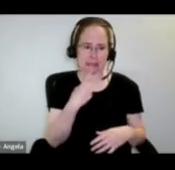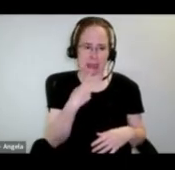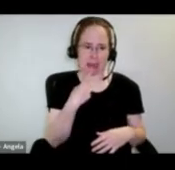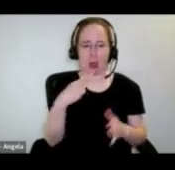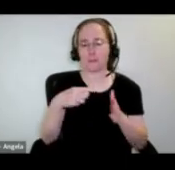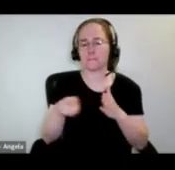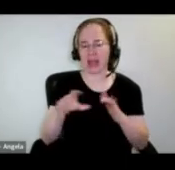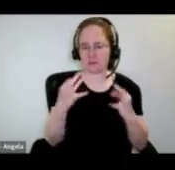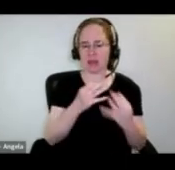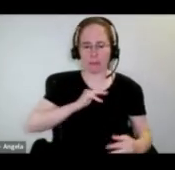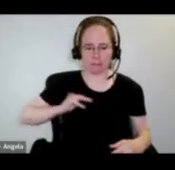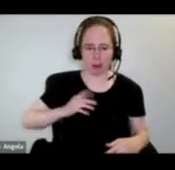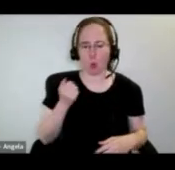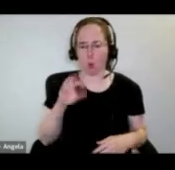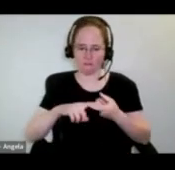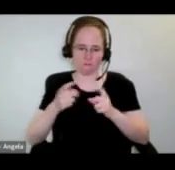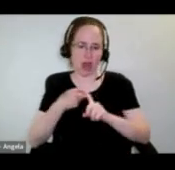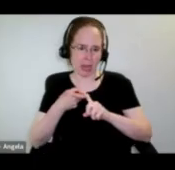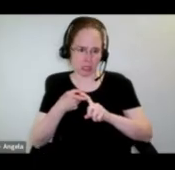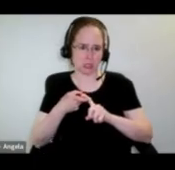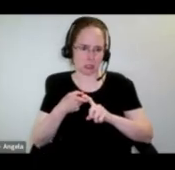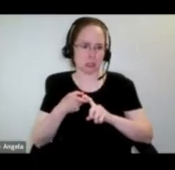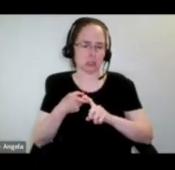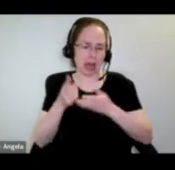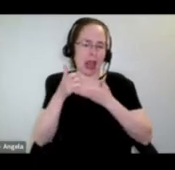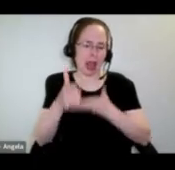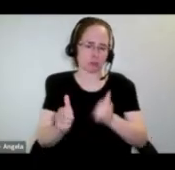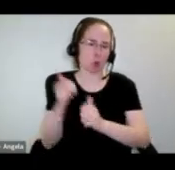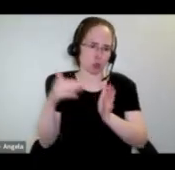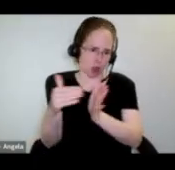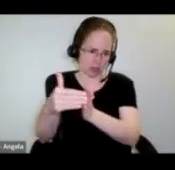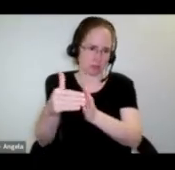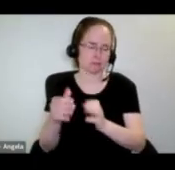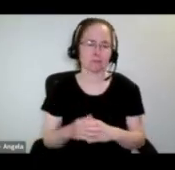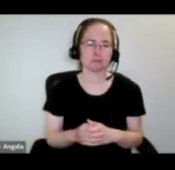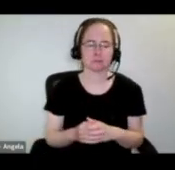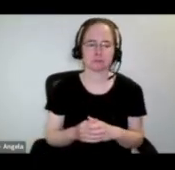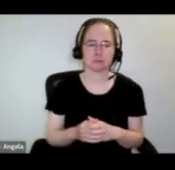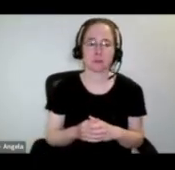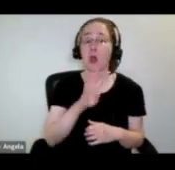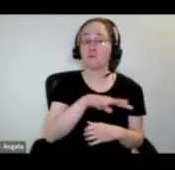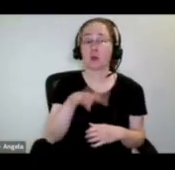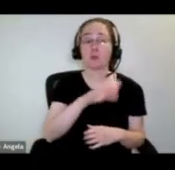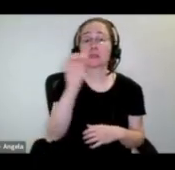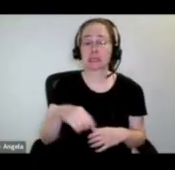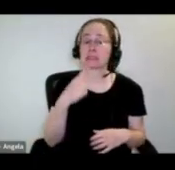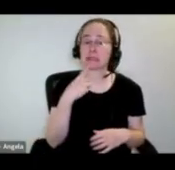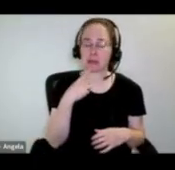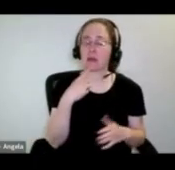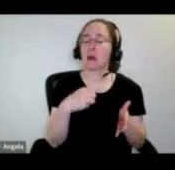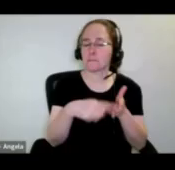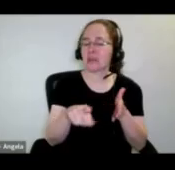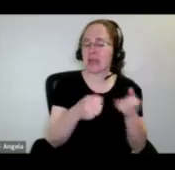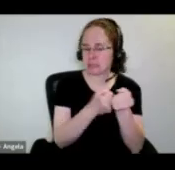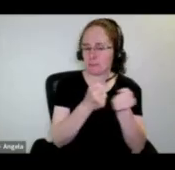Lindsay: And we see 2 in 5, or 40%, tell us a paid family member or friend is the person who helps them most often.